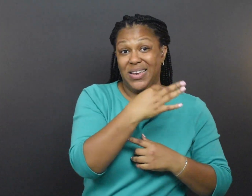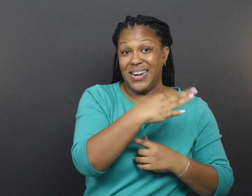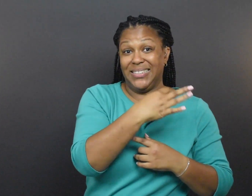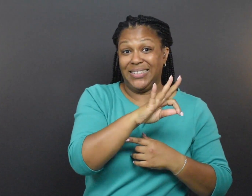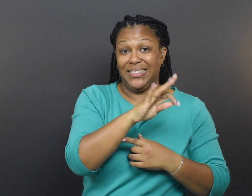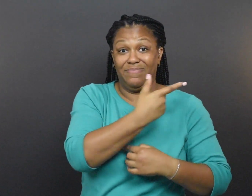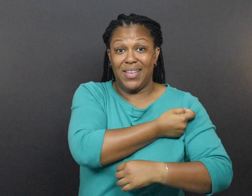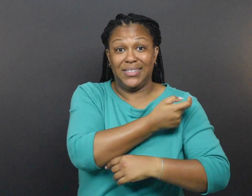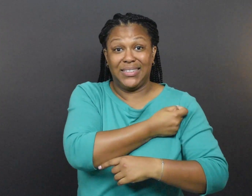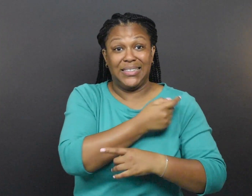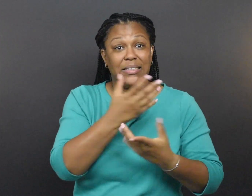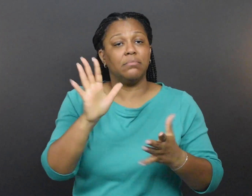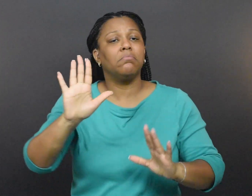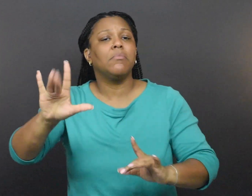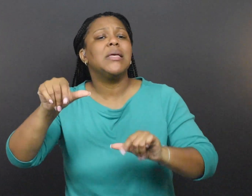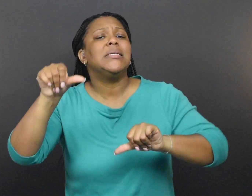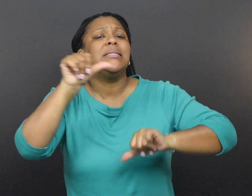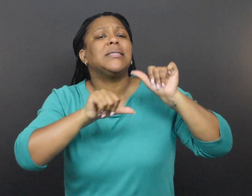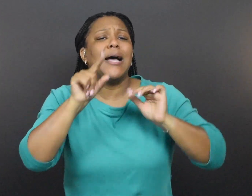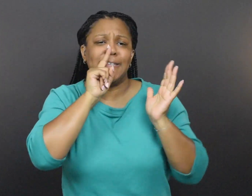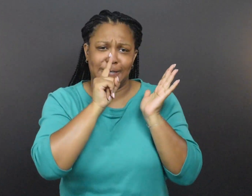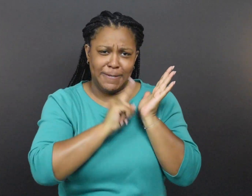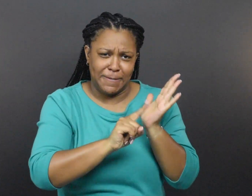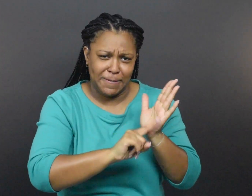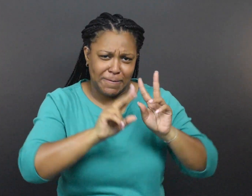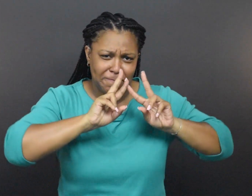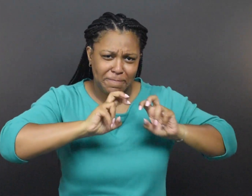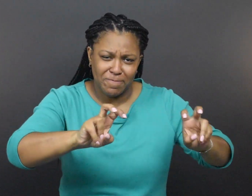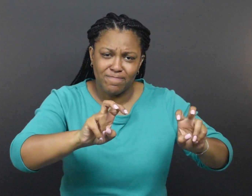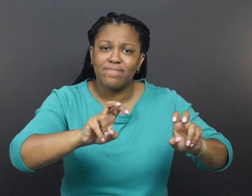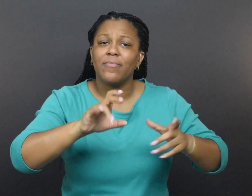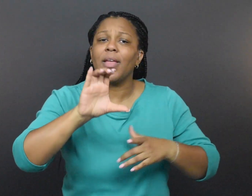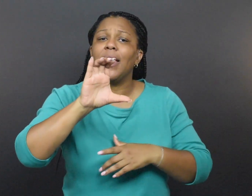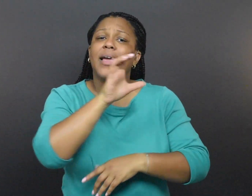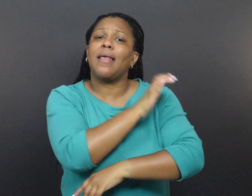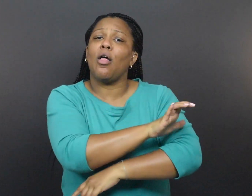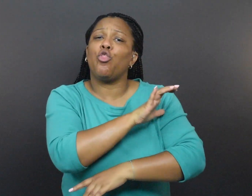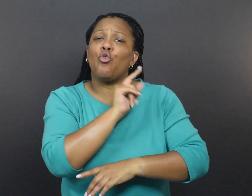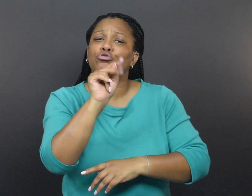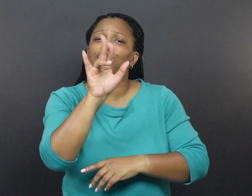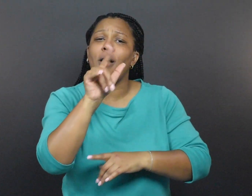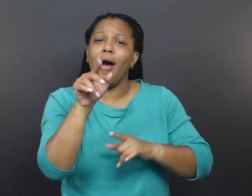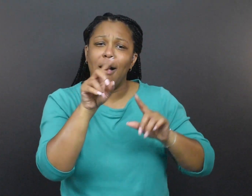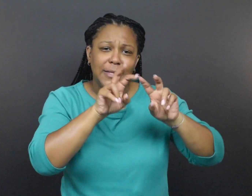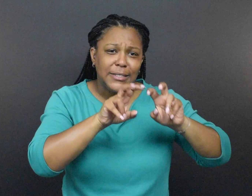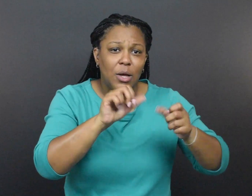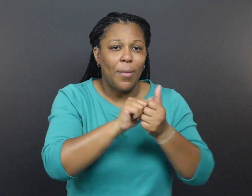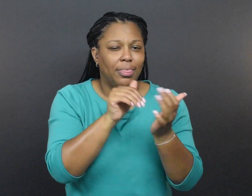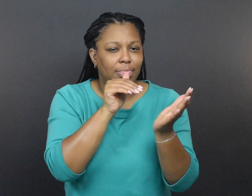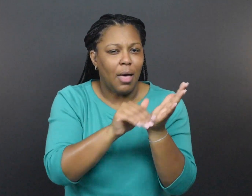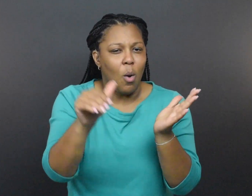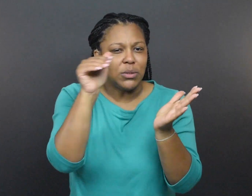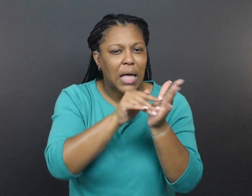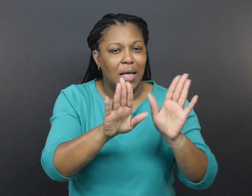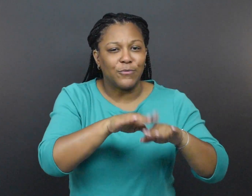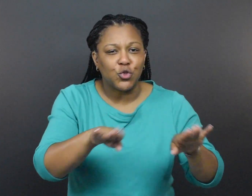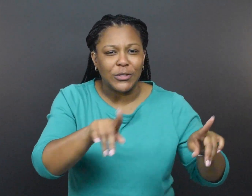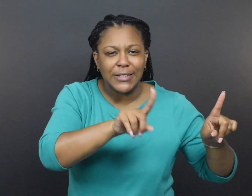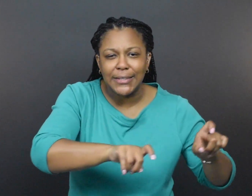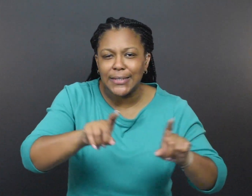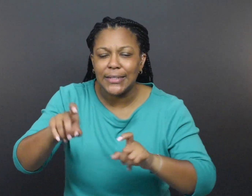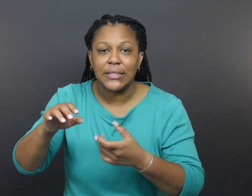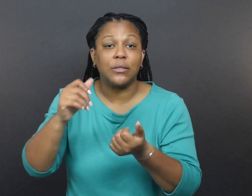scientists conducted clinical trials with thousands of children and teens to establish their